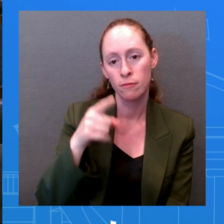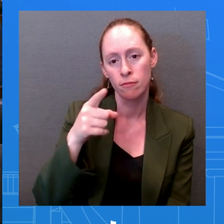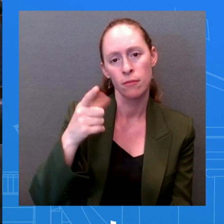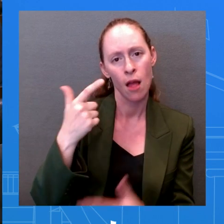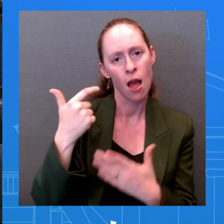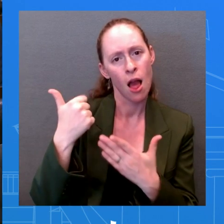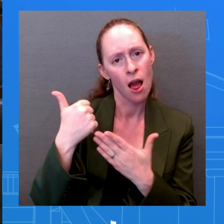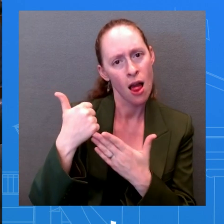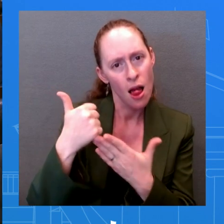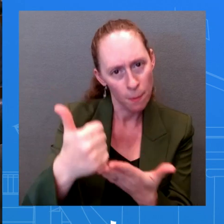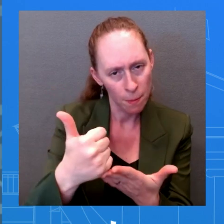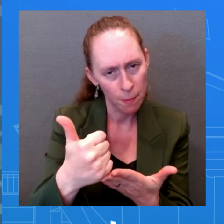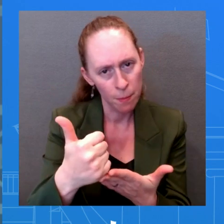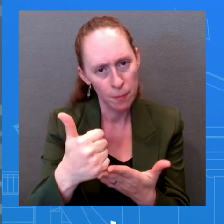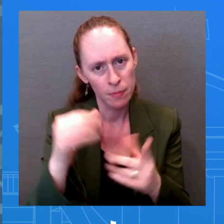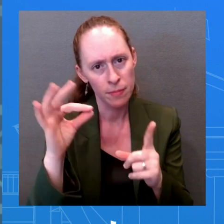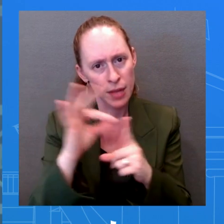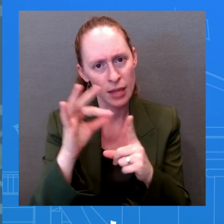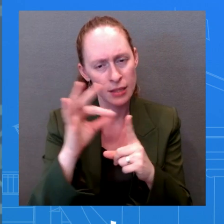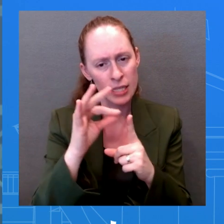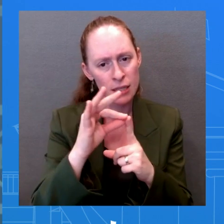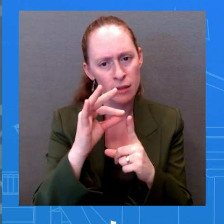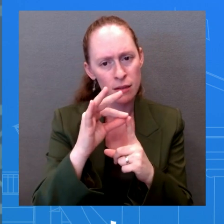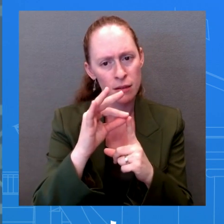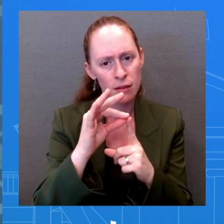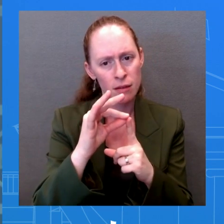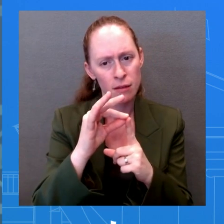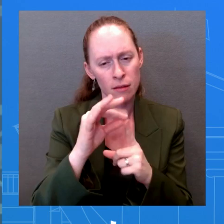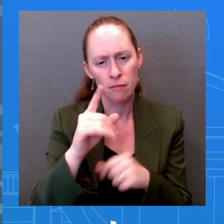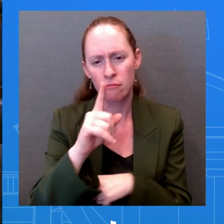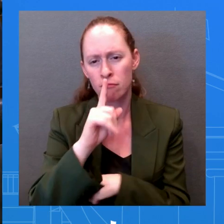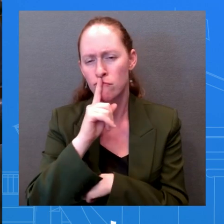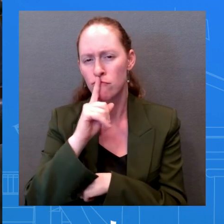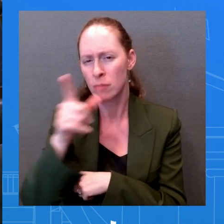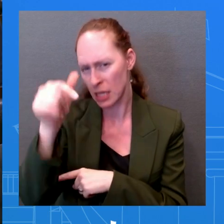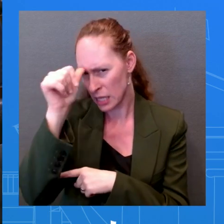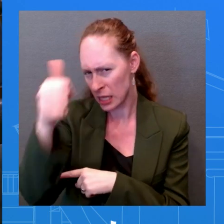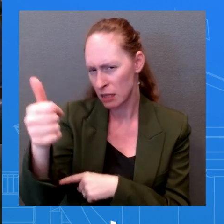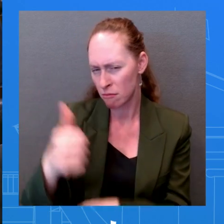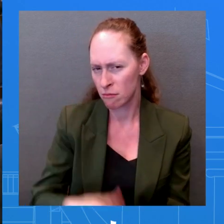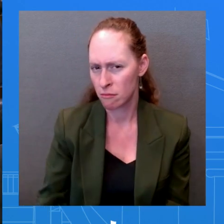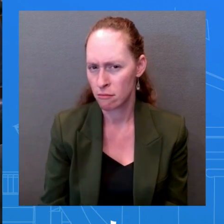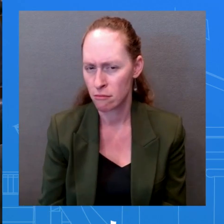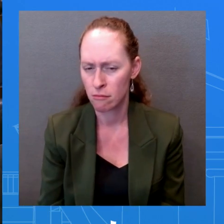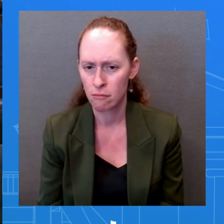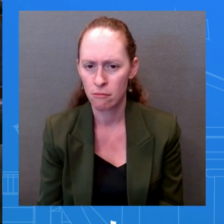Ms. Jean-Pierre: Oh, okay. Because you said about the F-16. The Press: Yes, F-16. But this is the first time in three and a half years